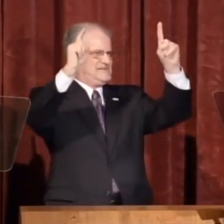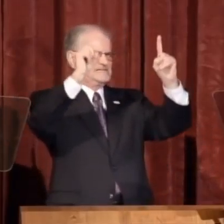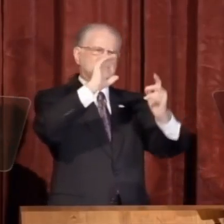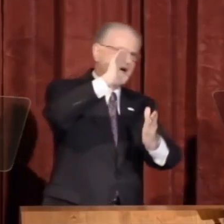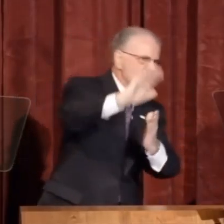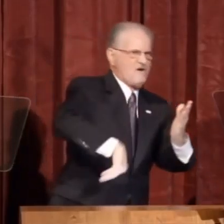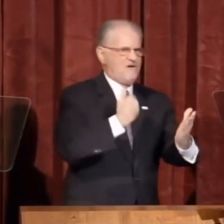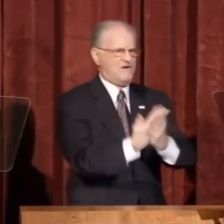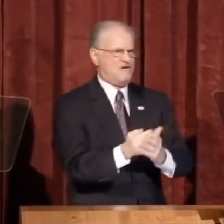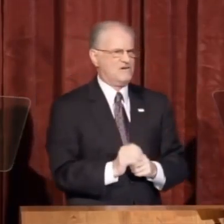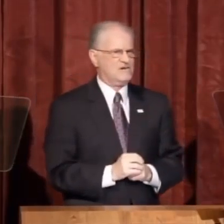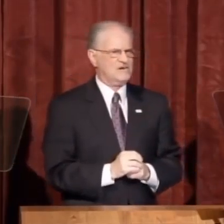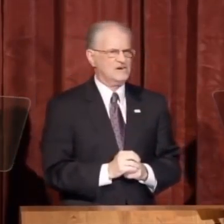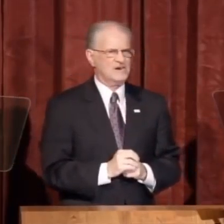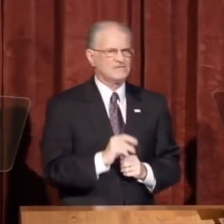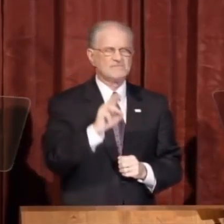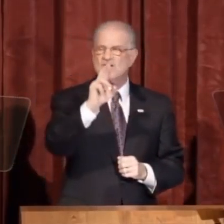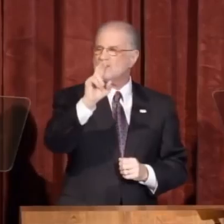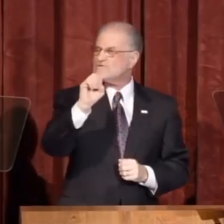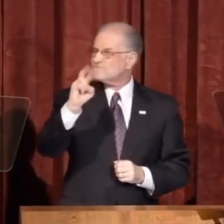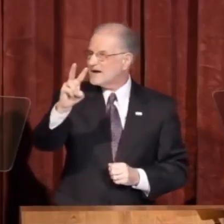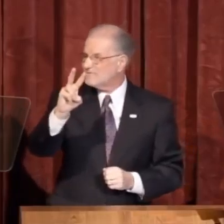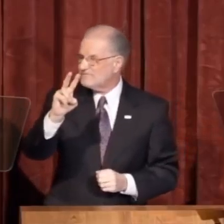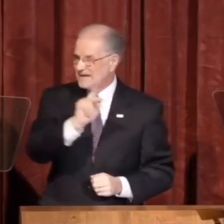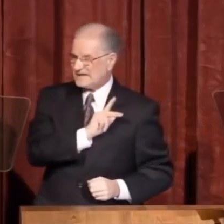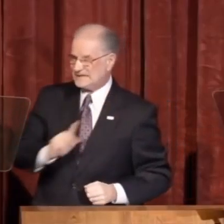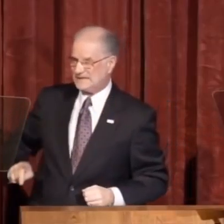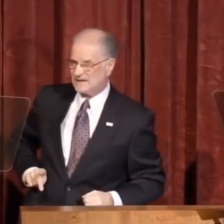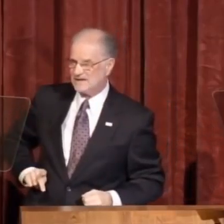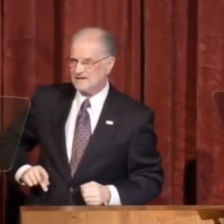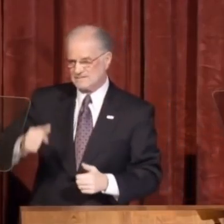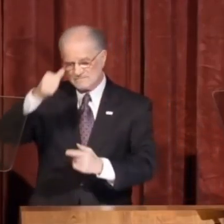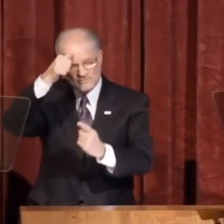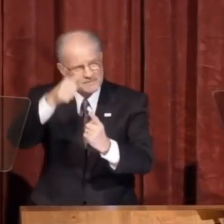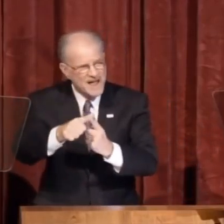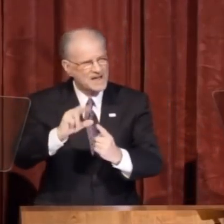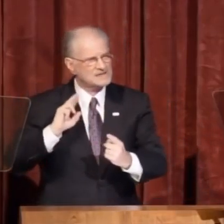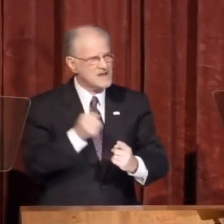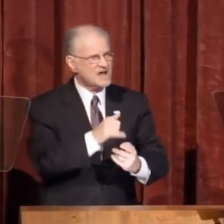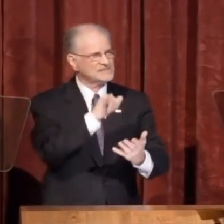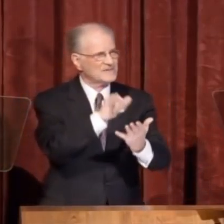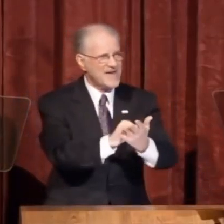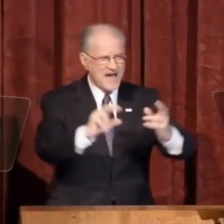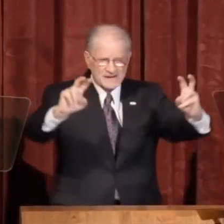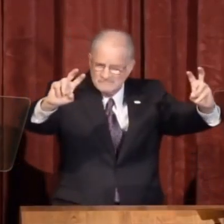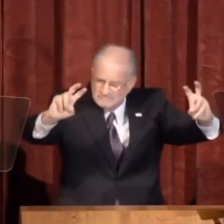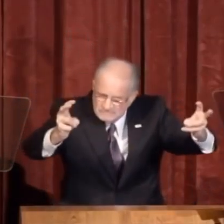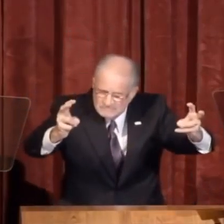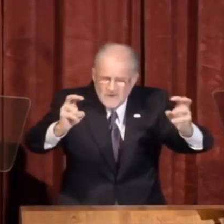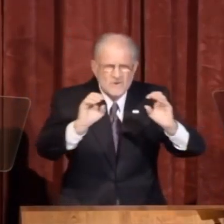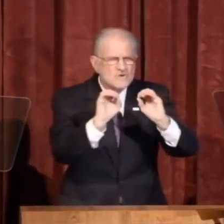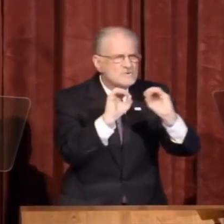has grown significantly. We will continue the expansion of our research activity